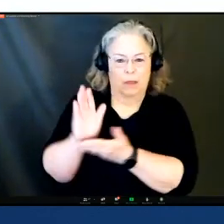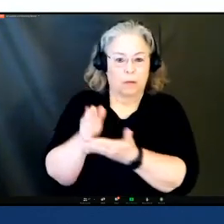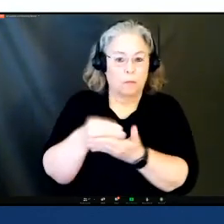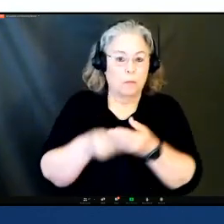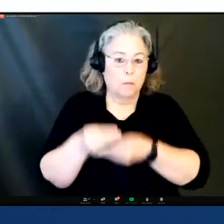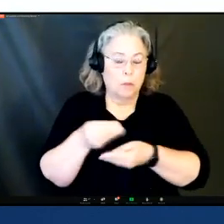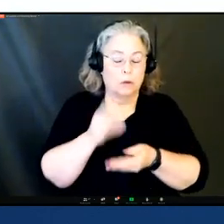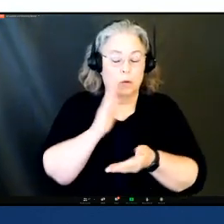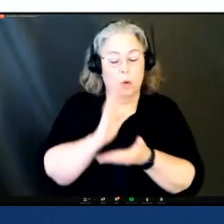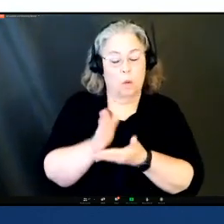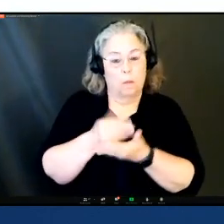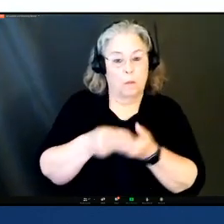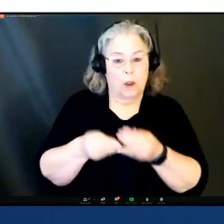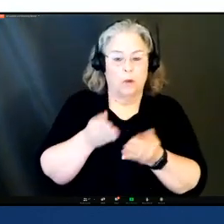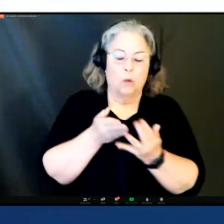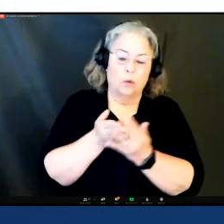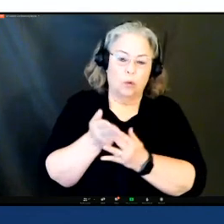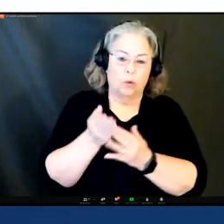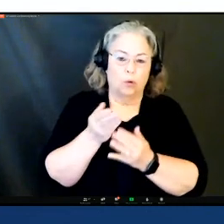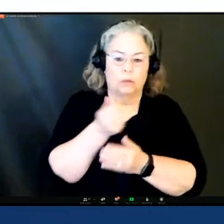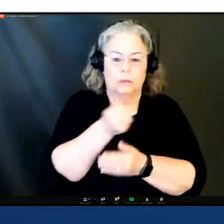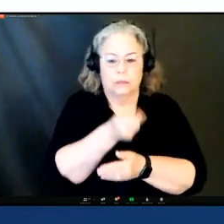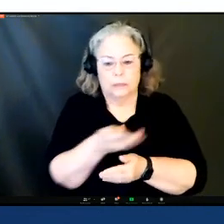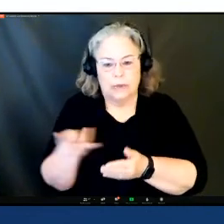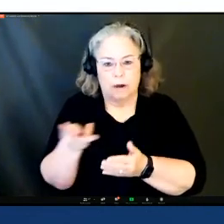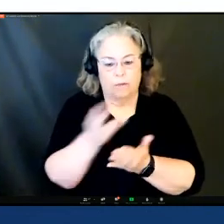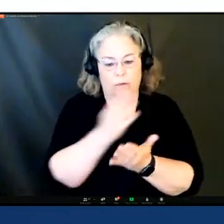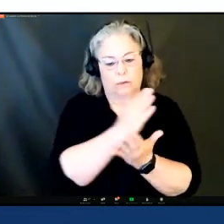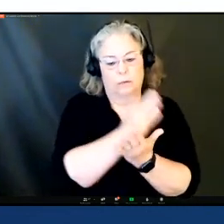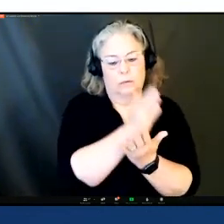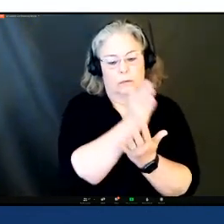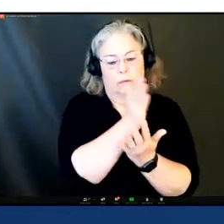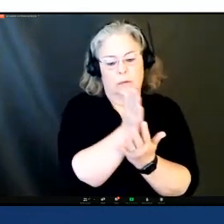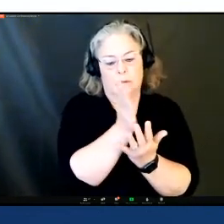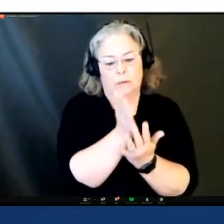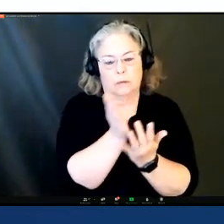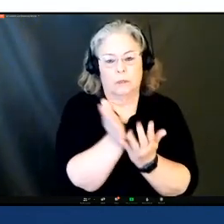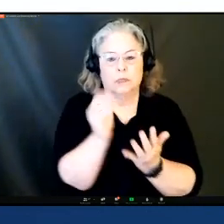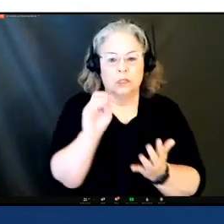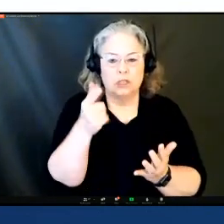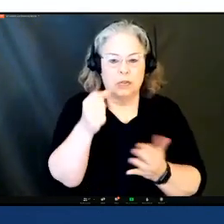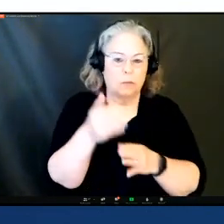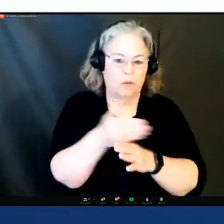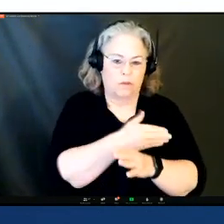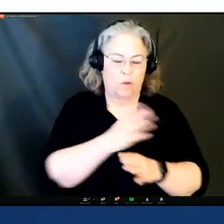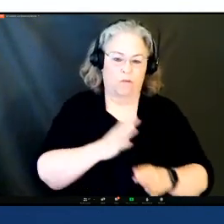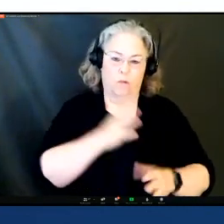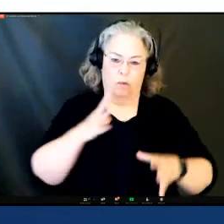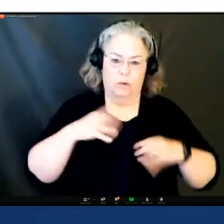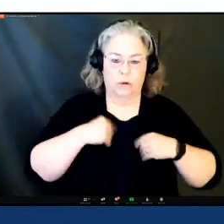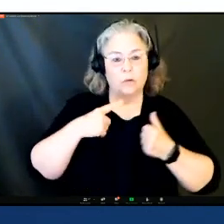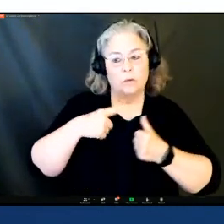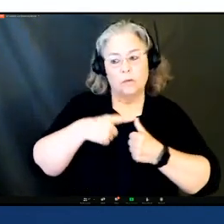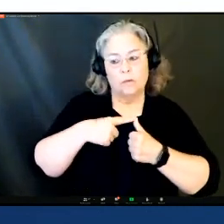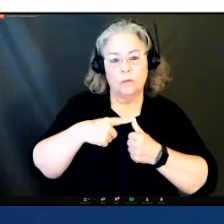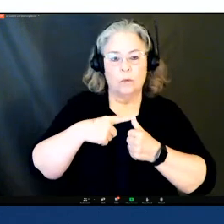goes through several stages before it's formally adopted. The first stage is what we refer to as the recommended budget,